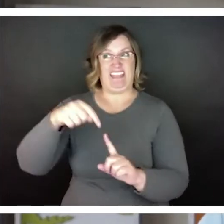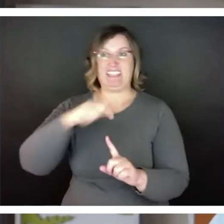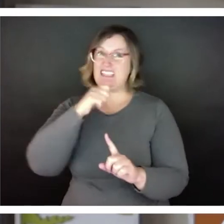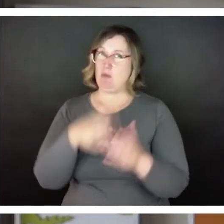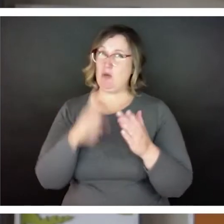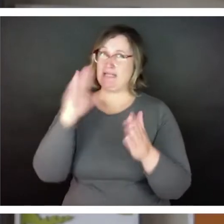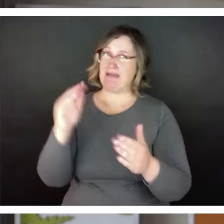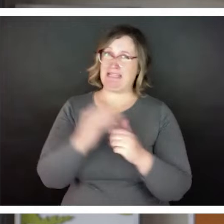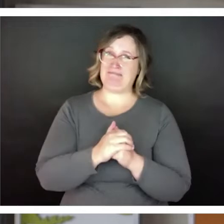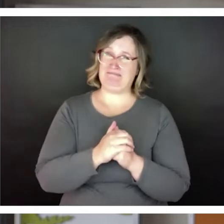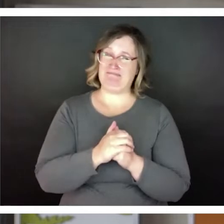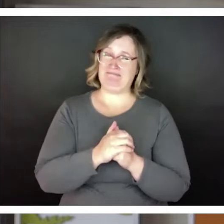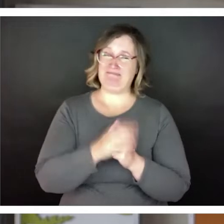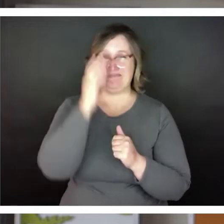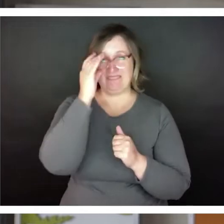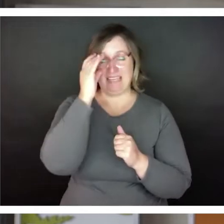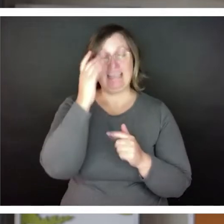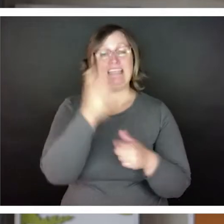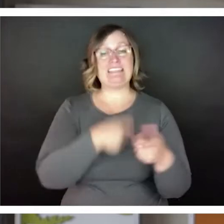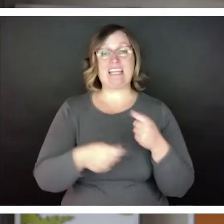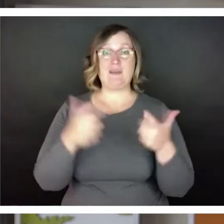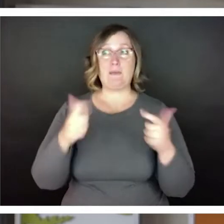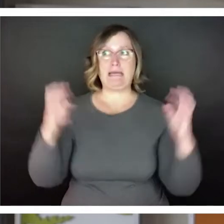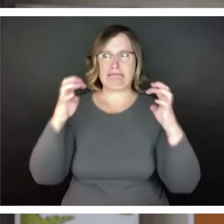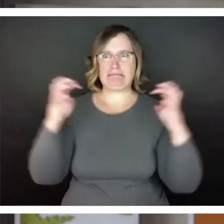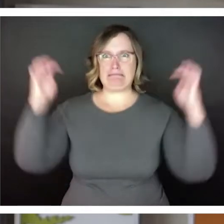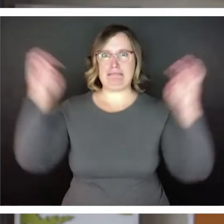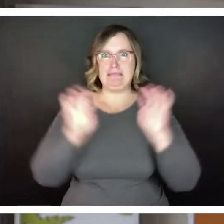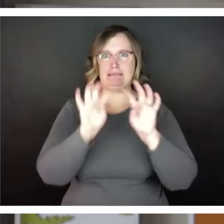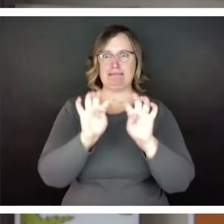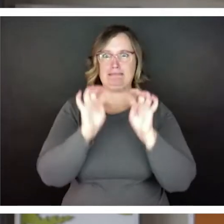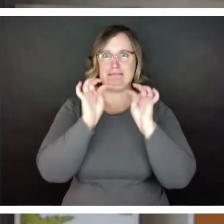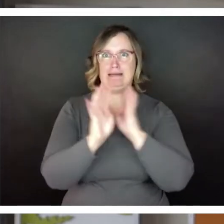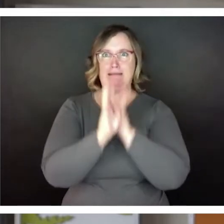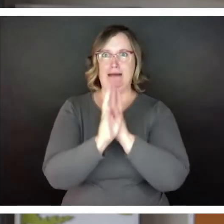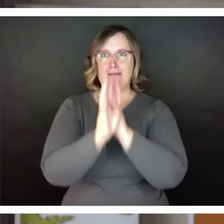Instead of the pomp and circumstance of graduation, we find ourselves here in a virtual space